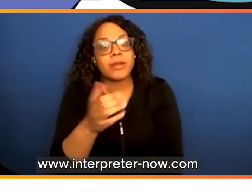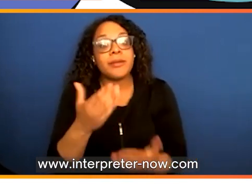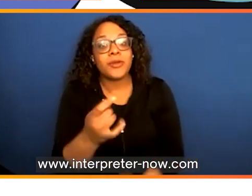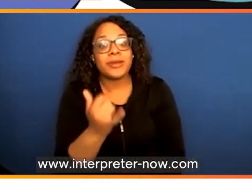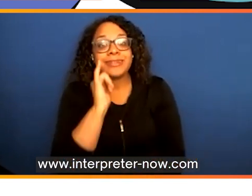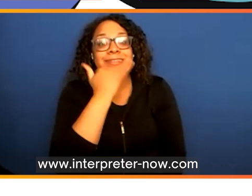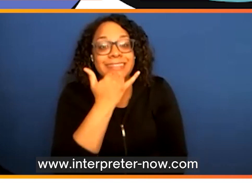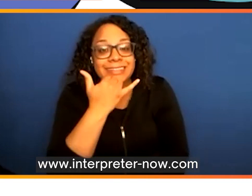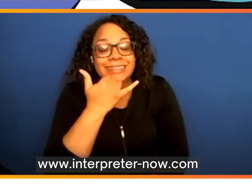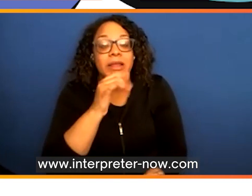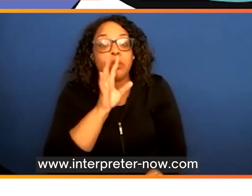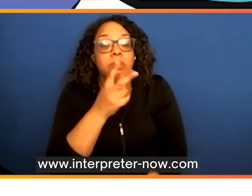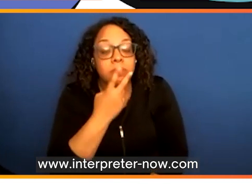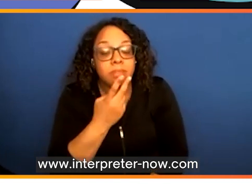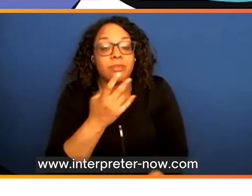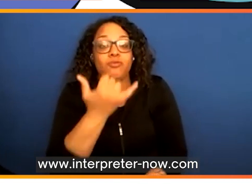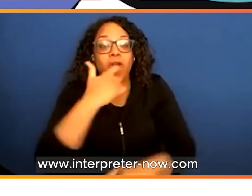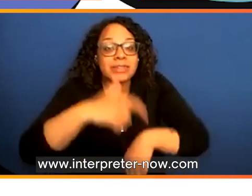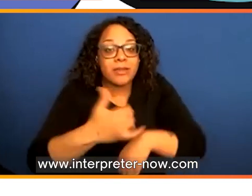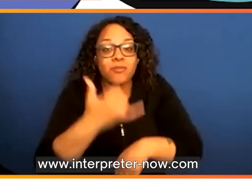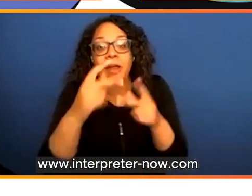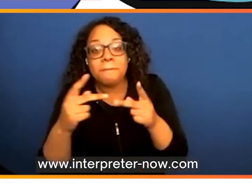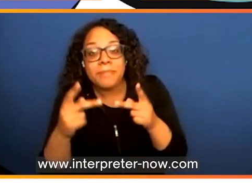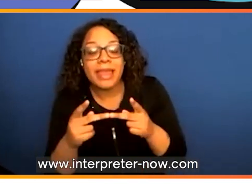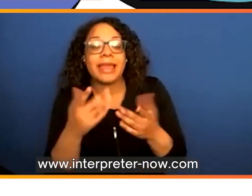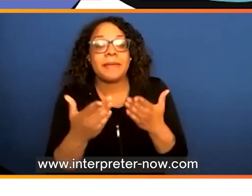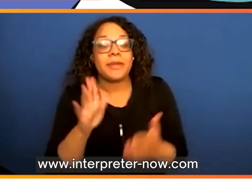Thank you for the feedback, and I'll do better next time. I'll choose a time and place that's